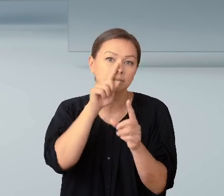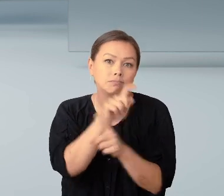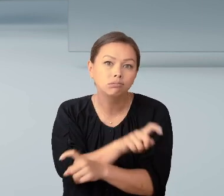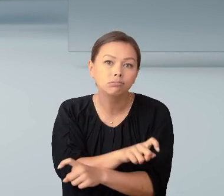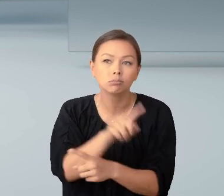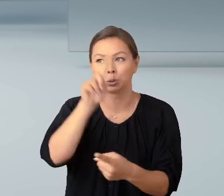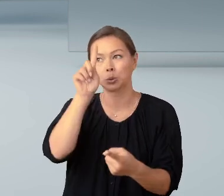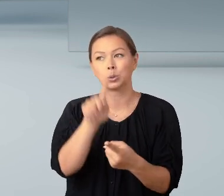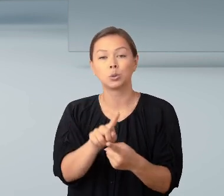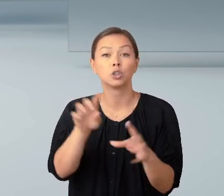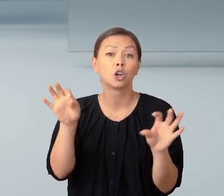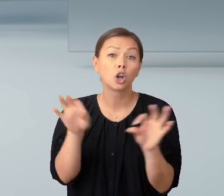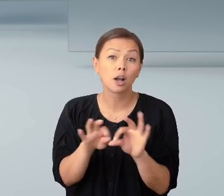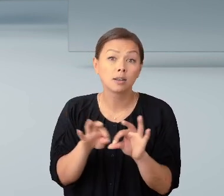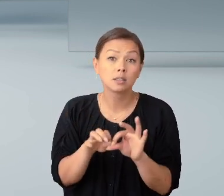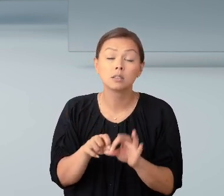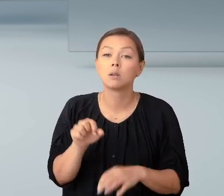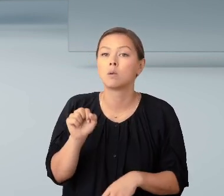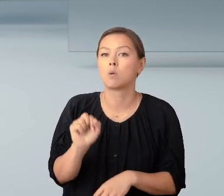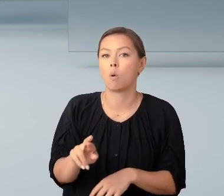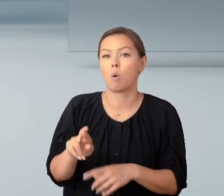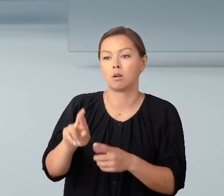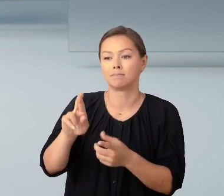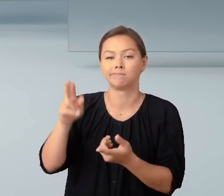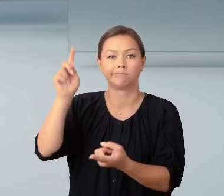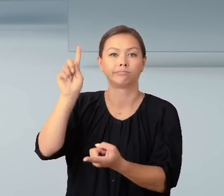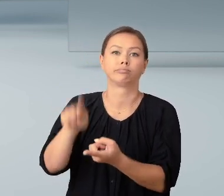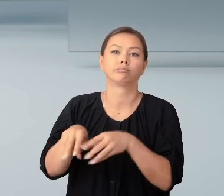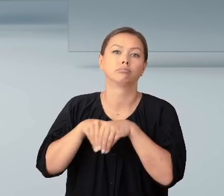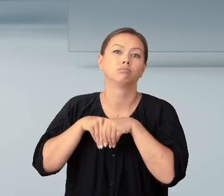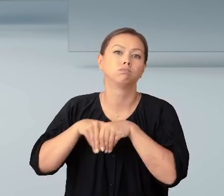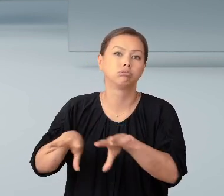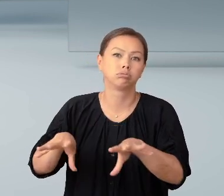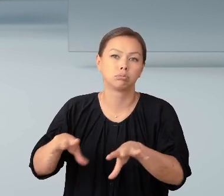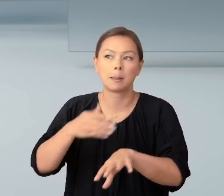deployments with rapid payback. By leveraging data and AI, businesses